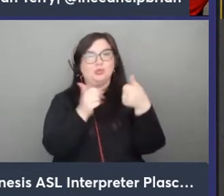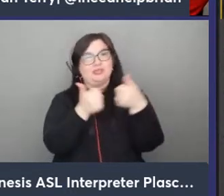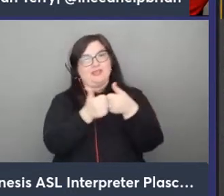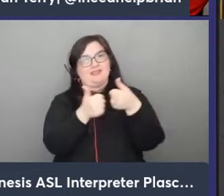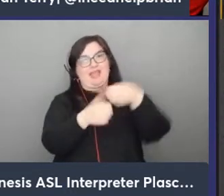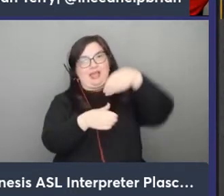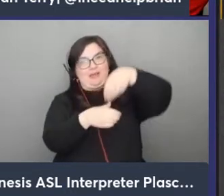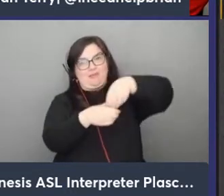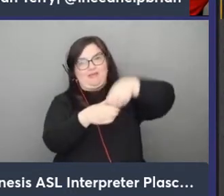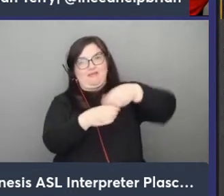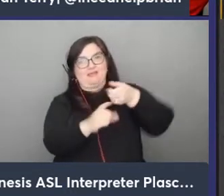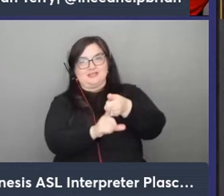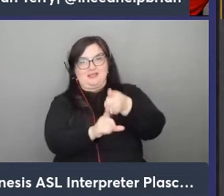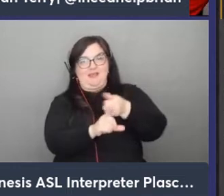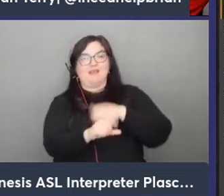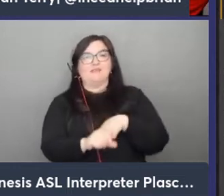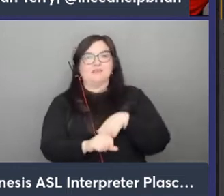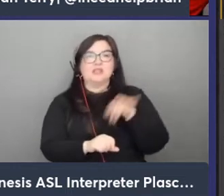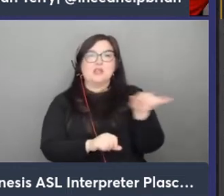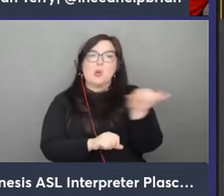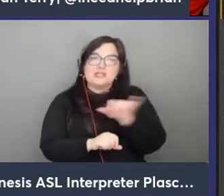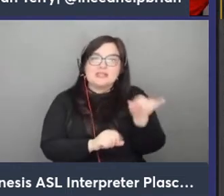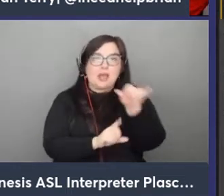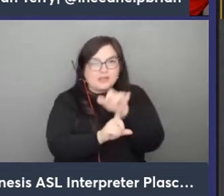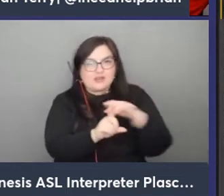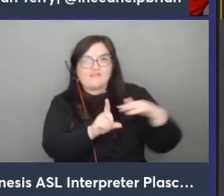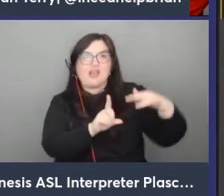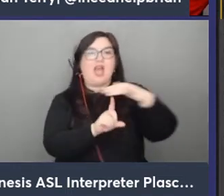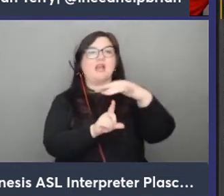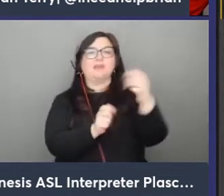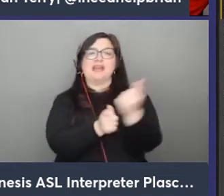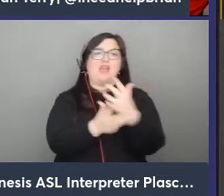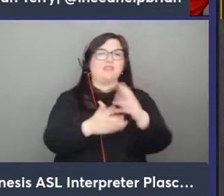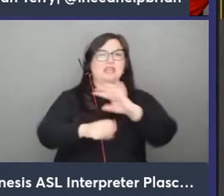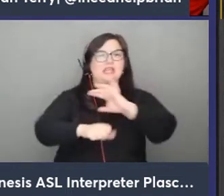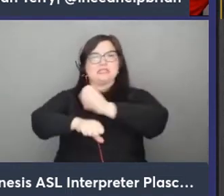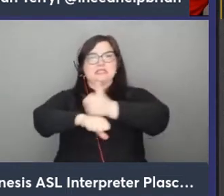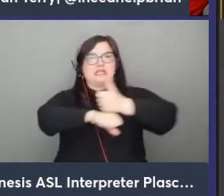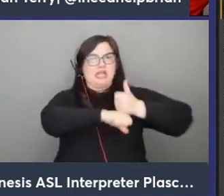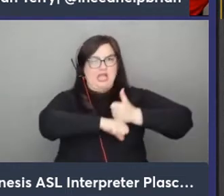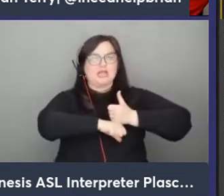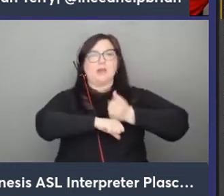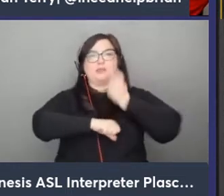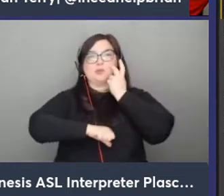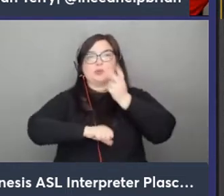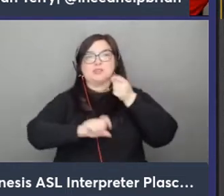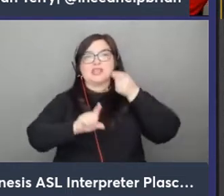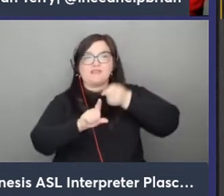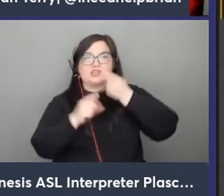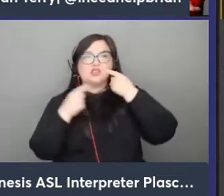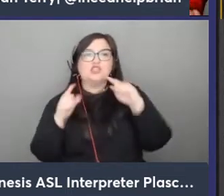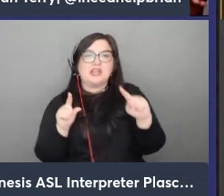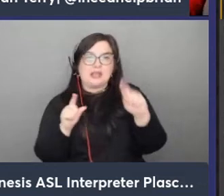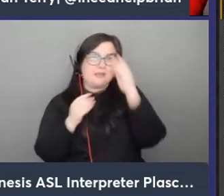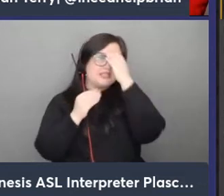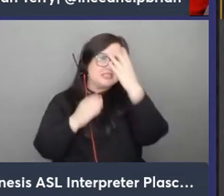So similar environment, we have everything set up. You look at this achievement data and you have this beginner (speaking faintly).